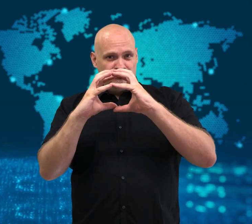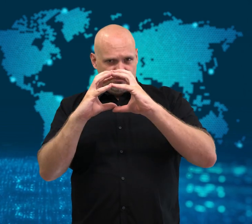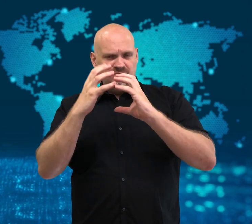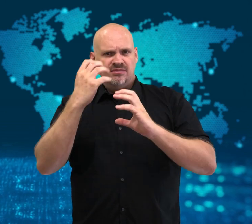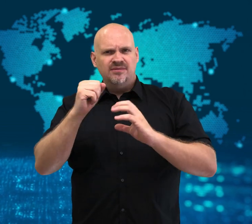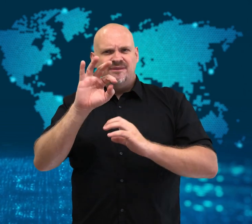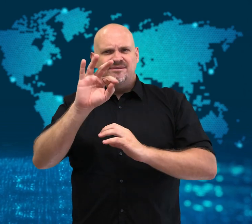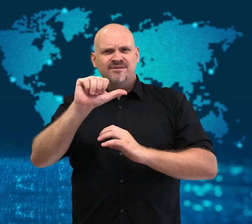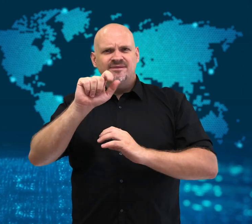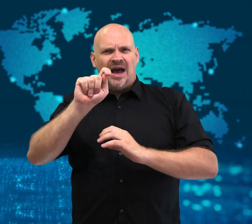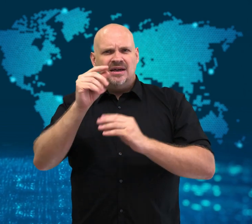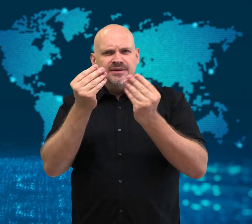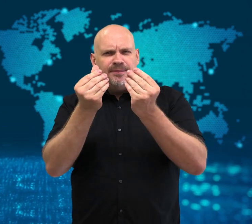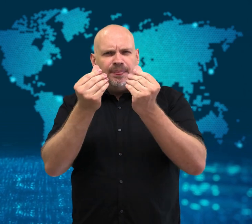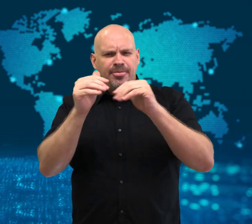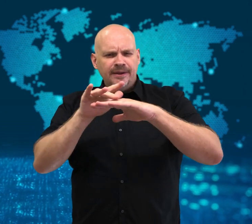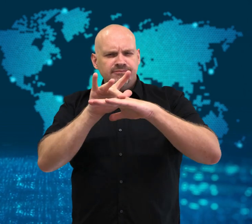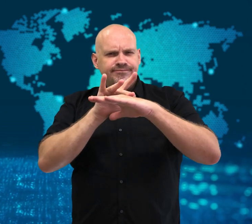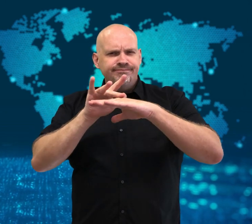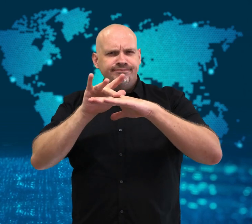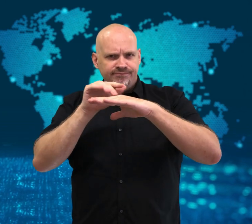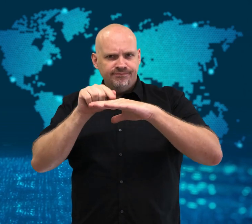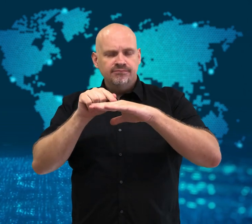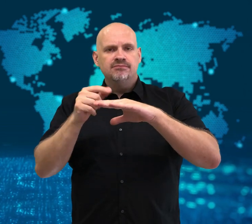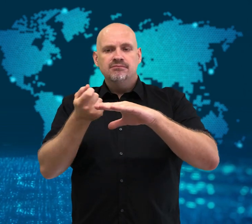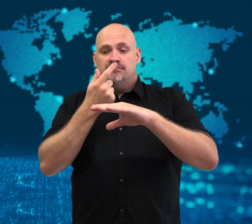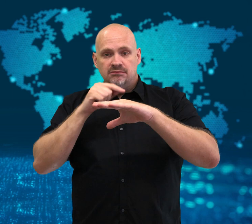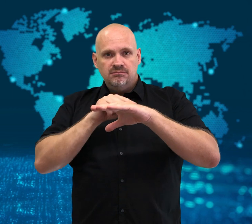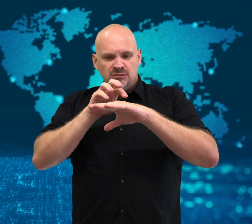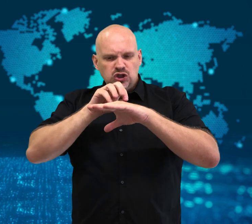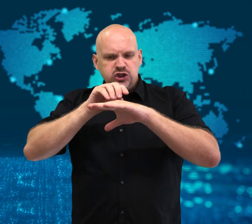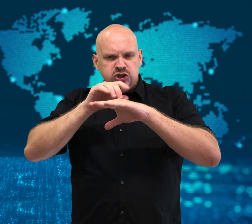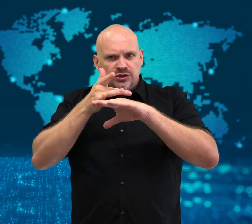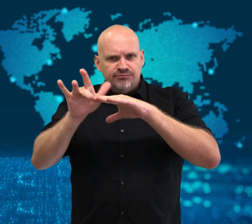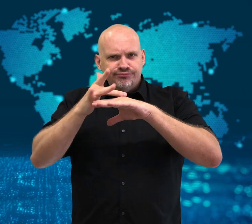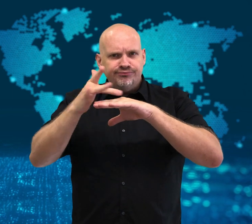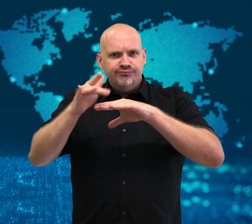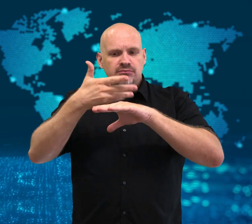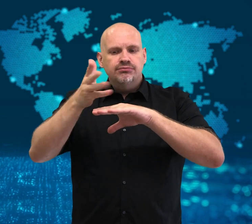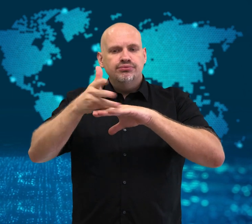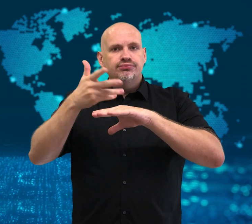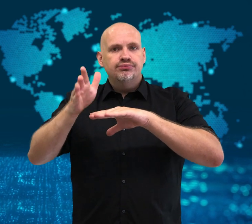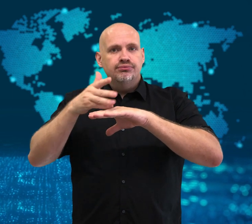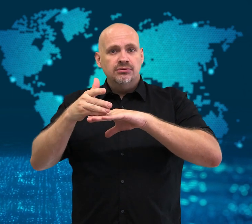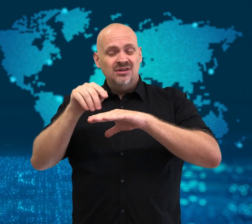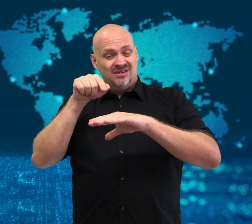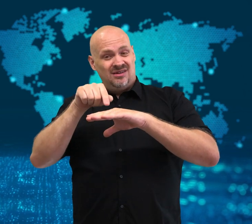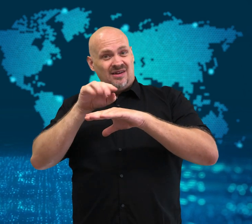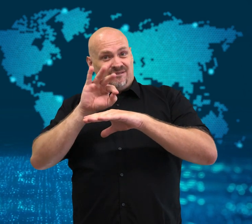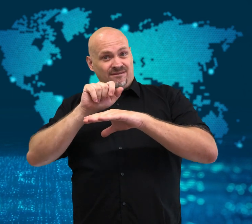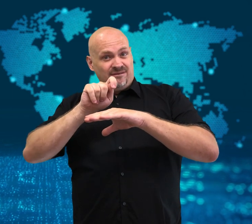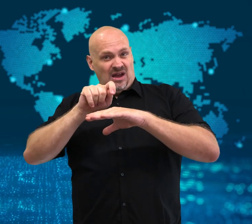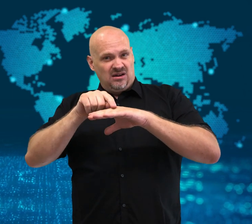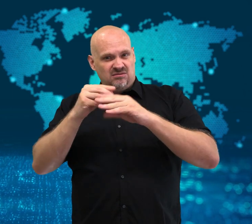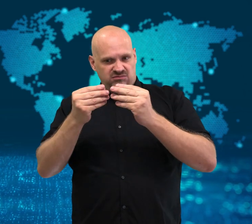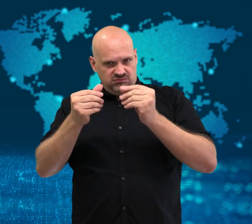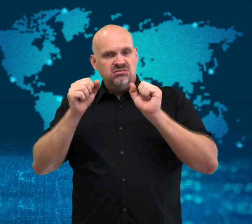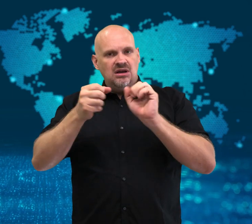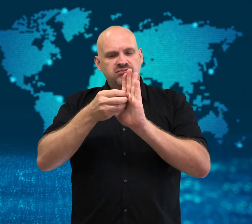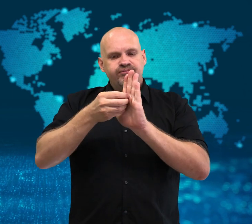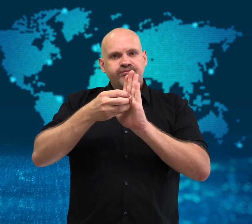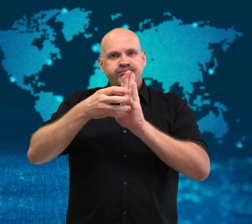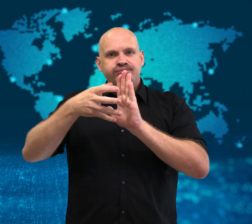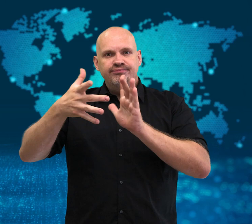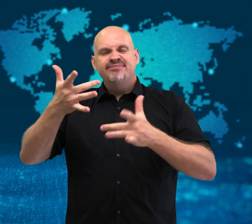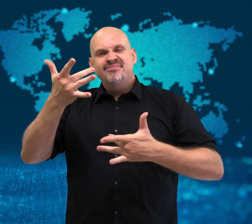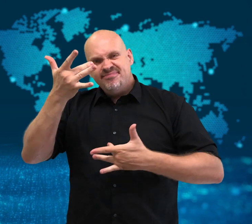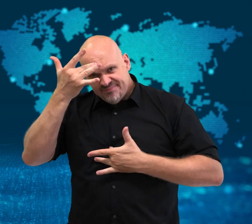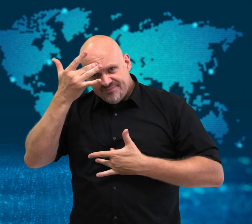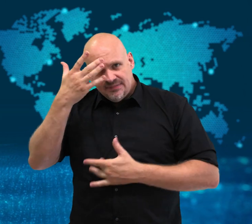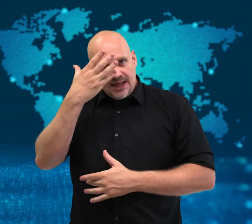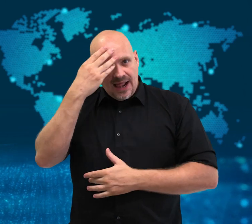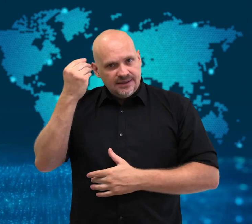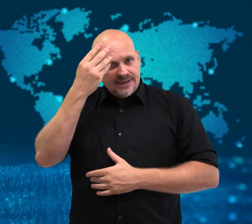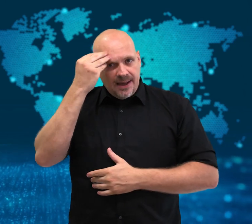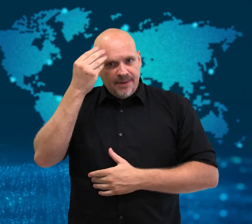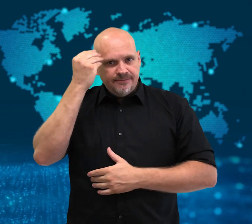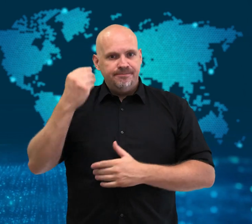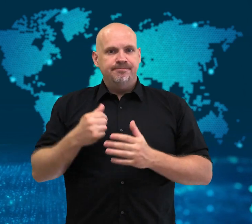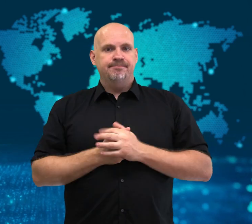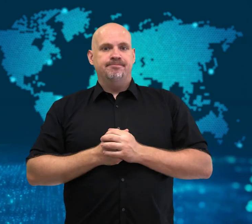removes the build-up of fatty plaque in the brain which causes Alzheimers.